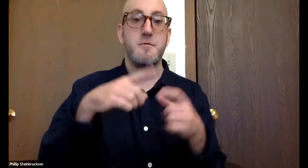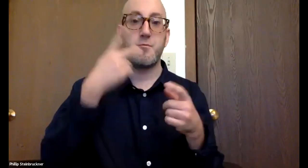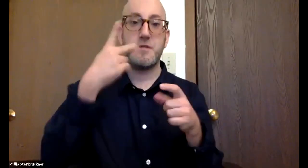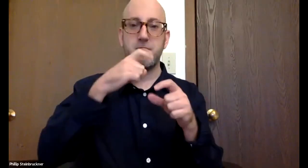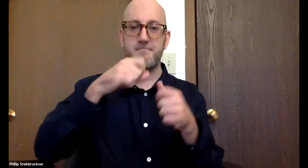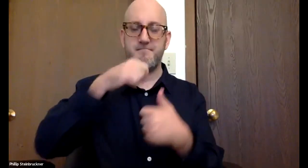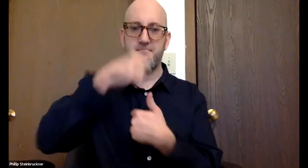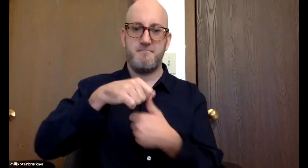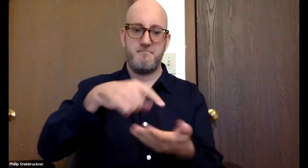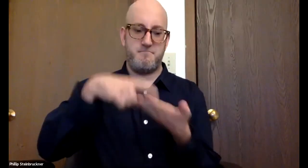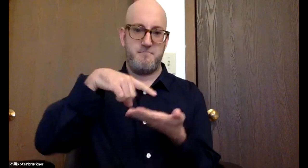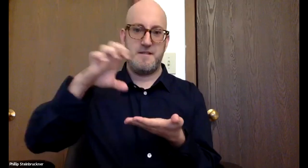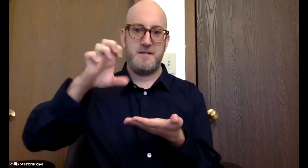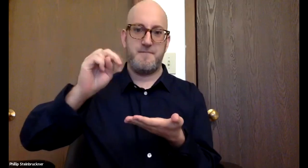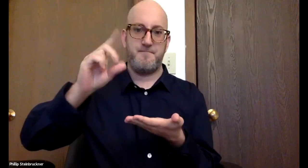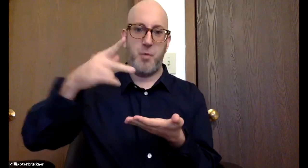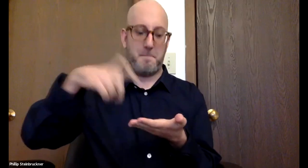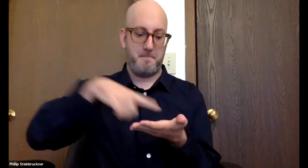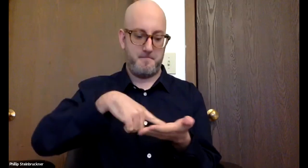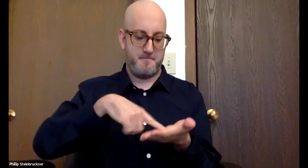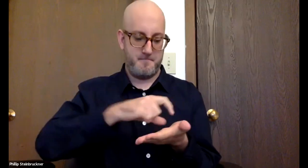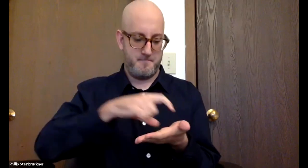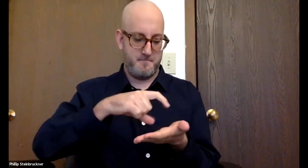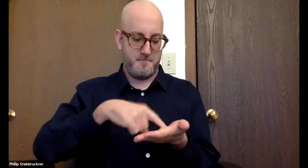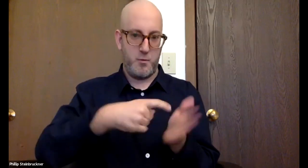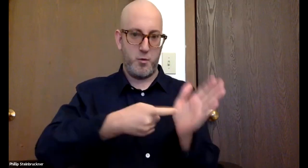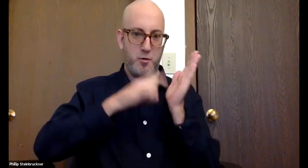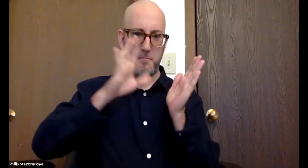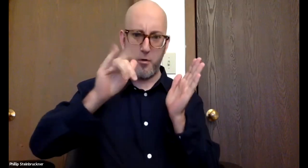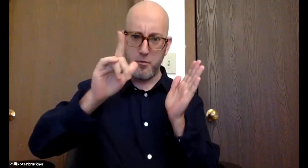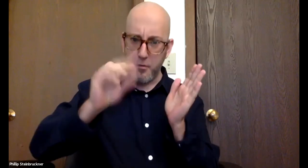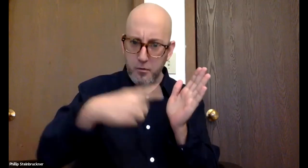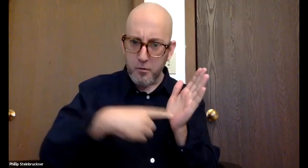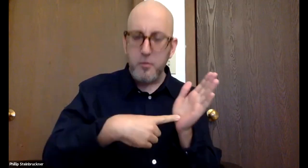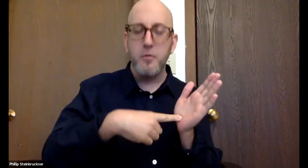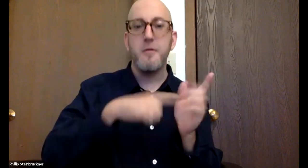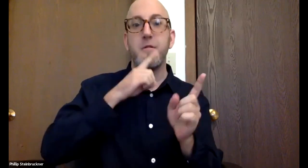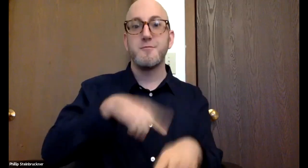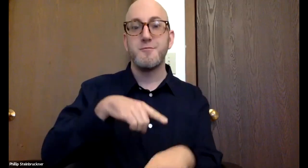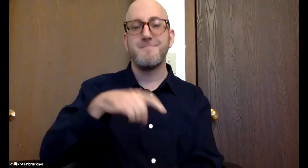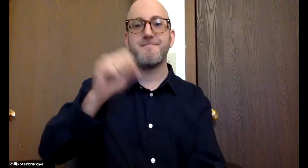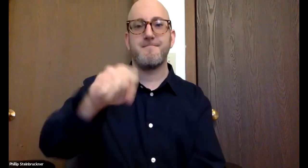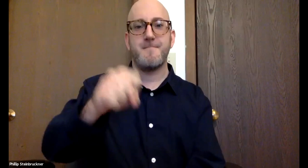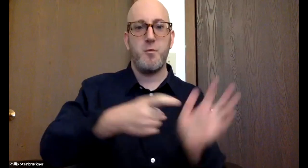to fill the census or can I just disregard it? Phillip: That's